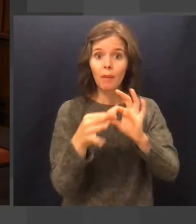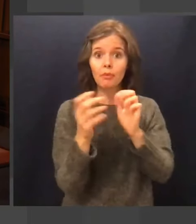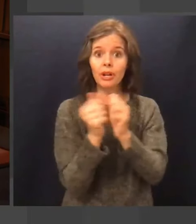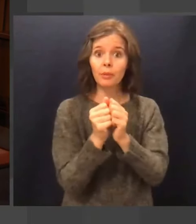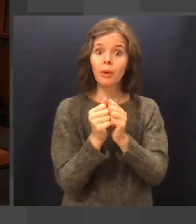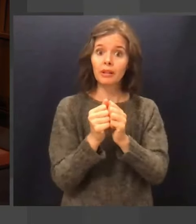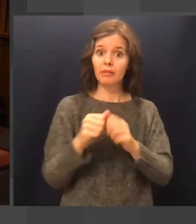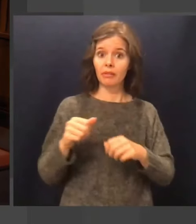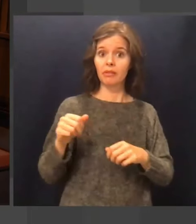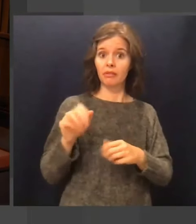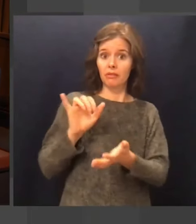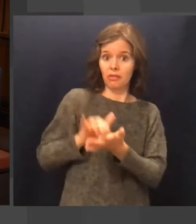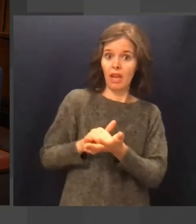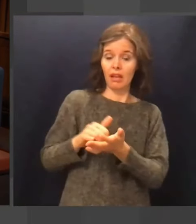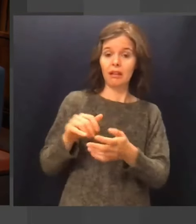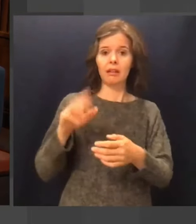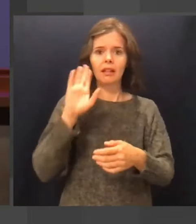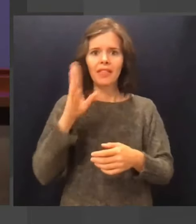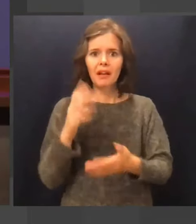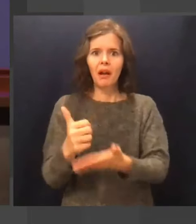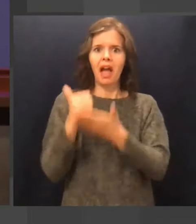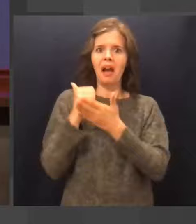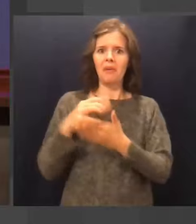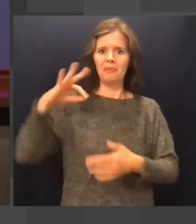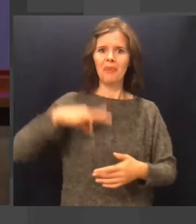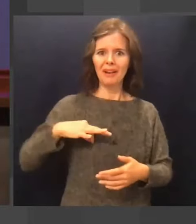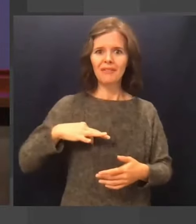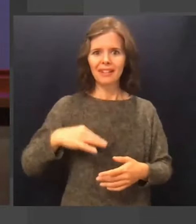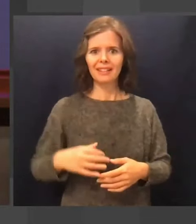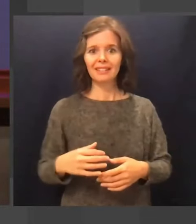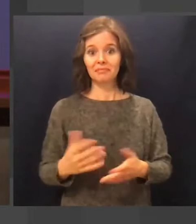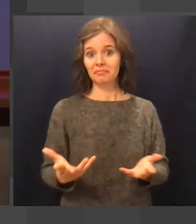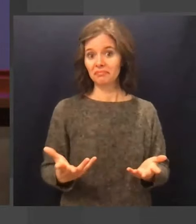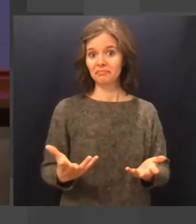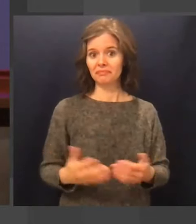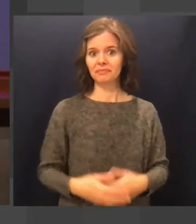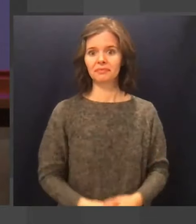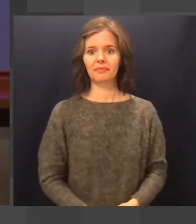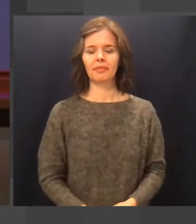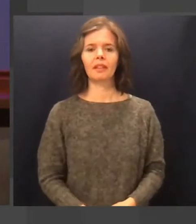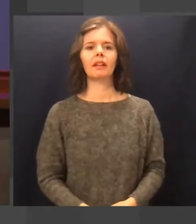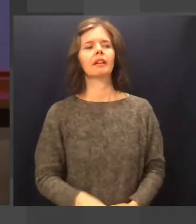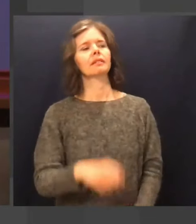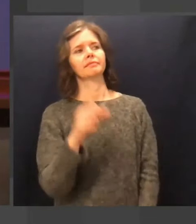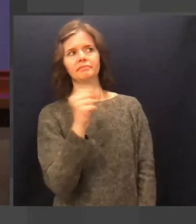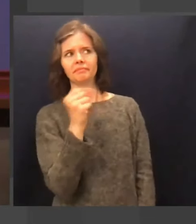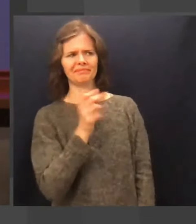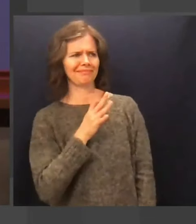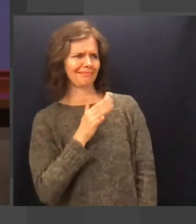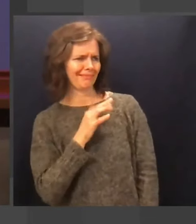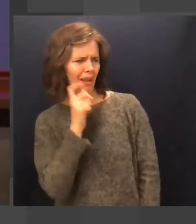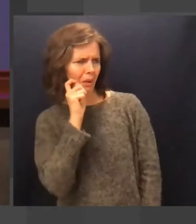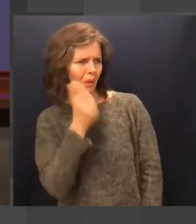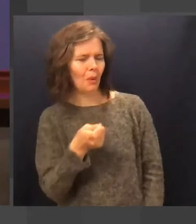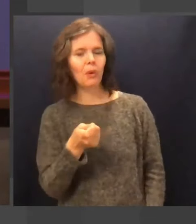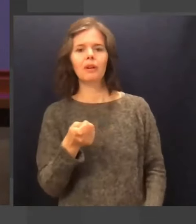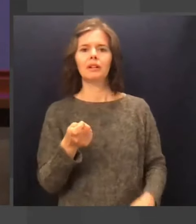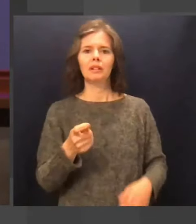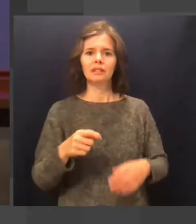THEM THEY MIGHT E -- EVEN HEAL